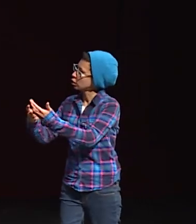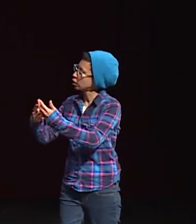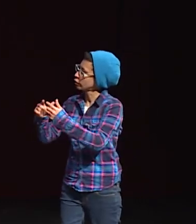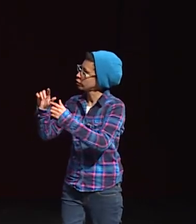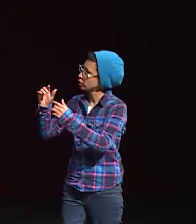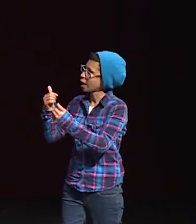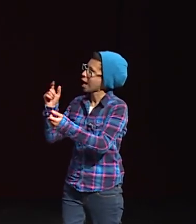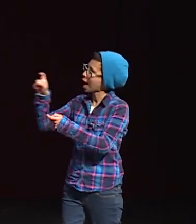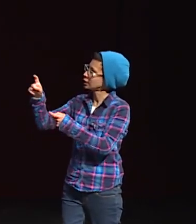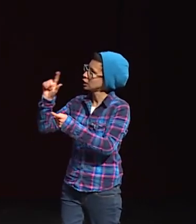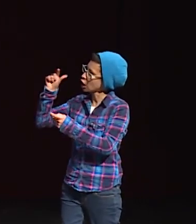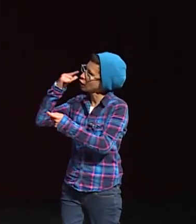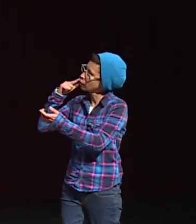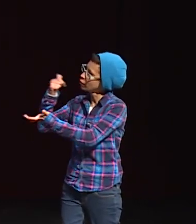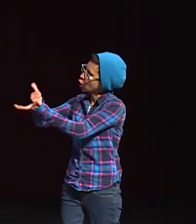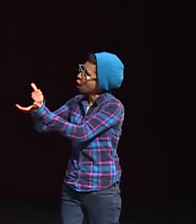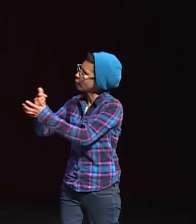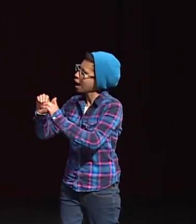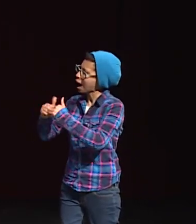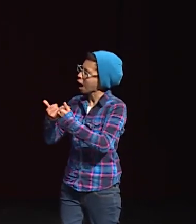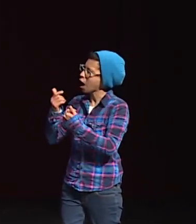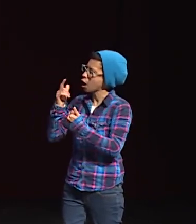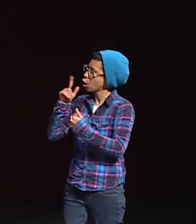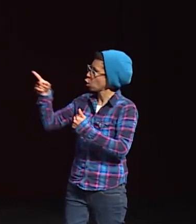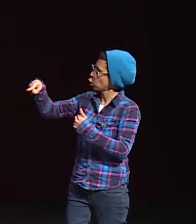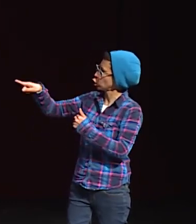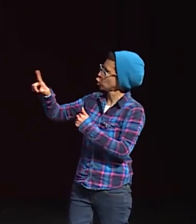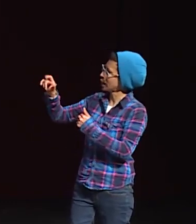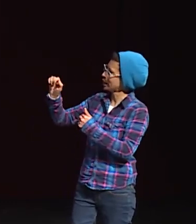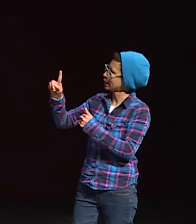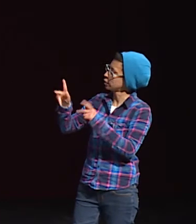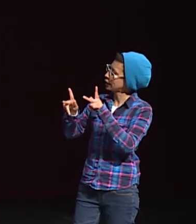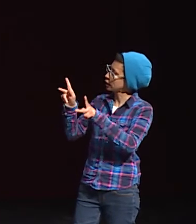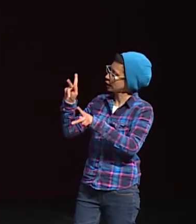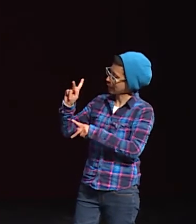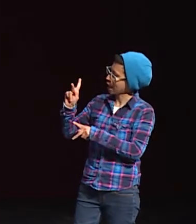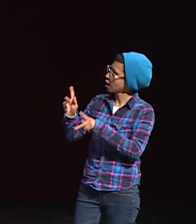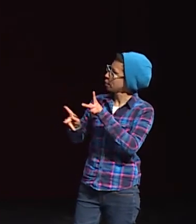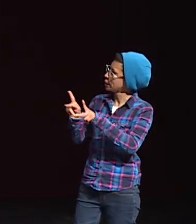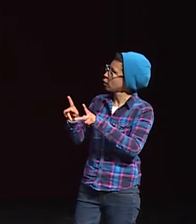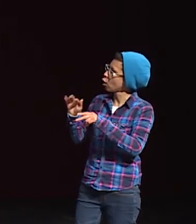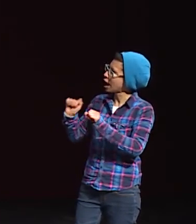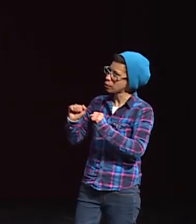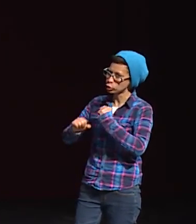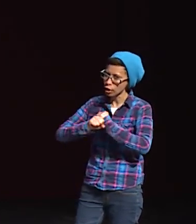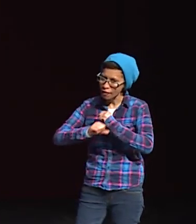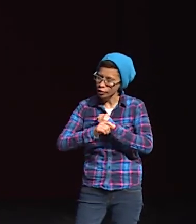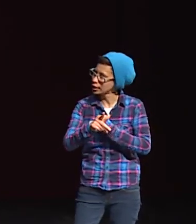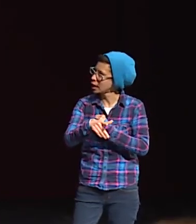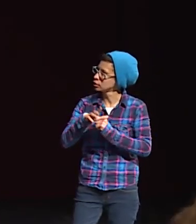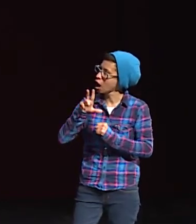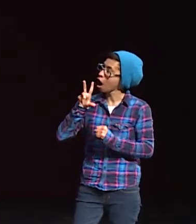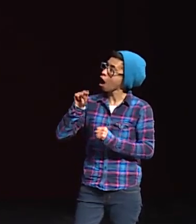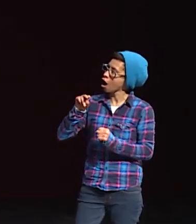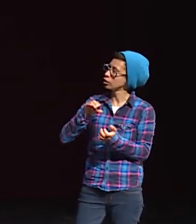but there may be fear about documentation that is reported to the government.